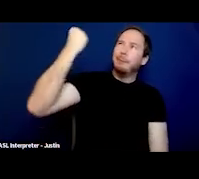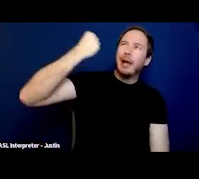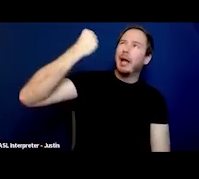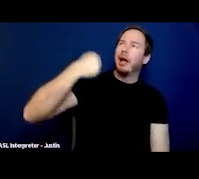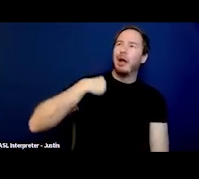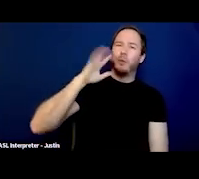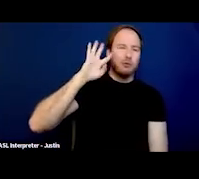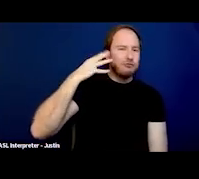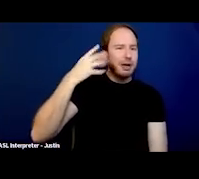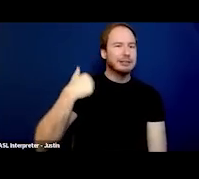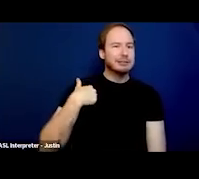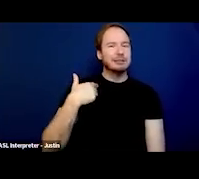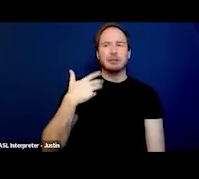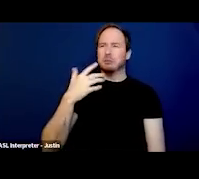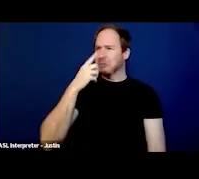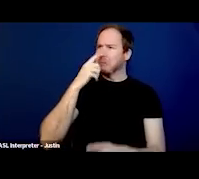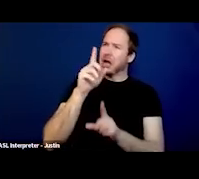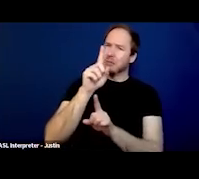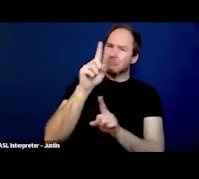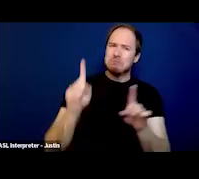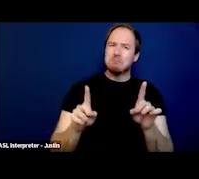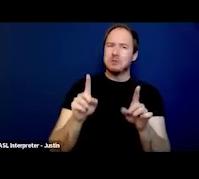a reasonable accommodation to move them to the first floor might be an option.